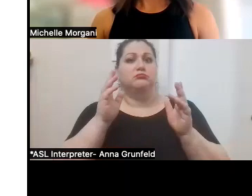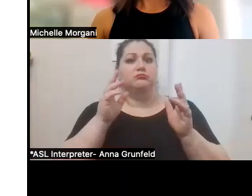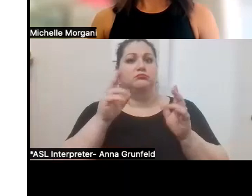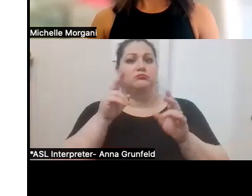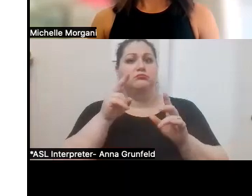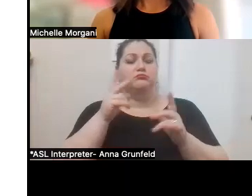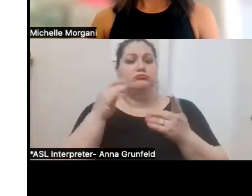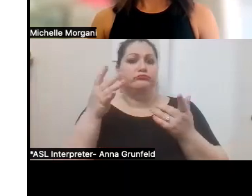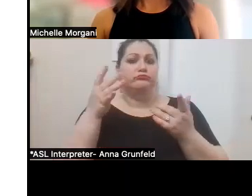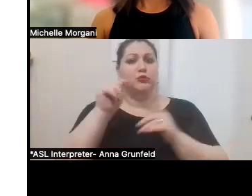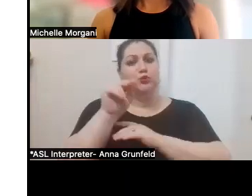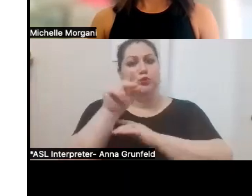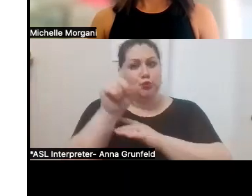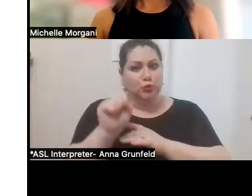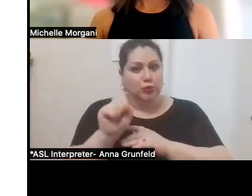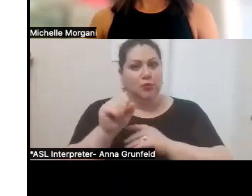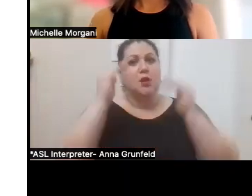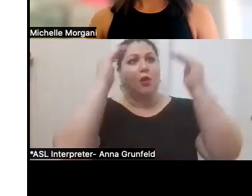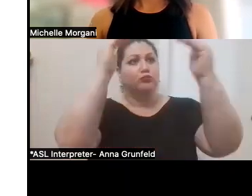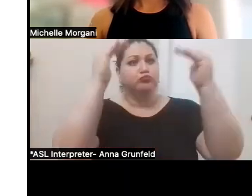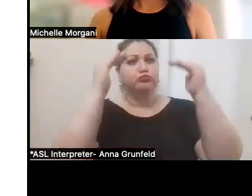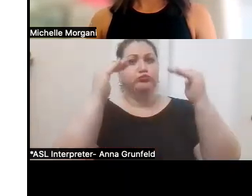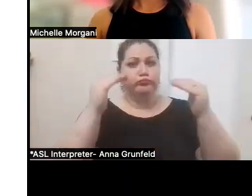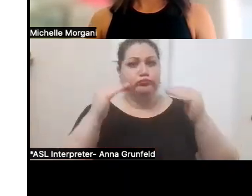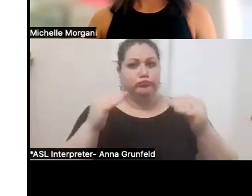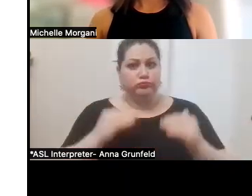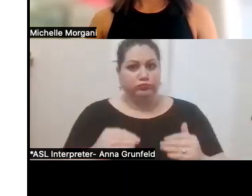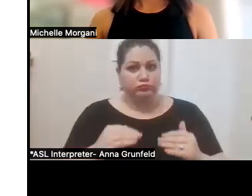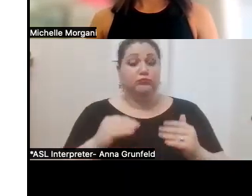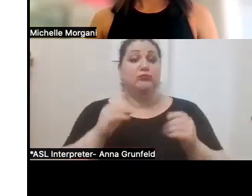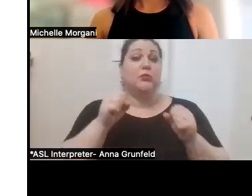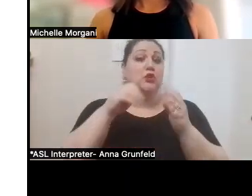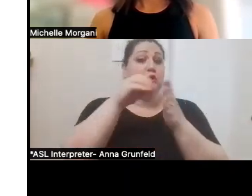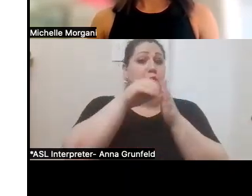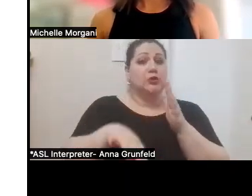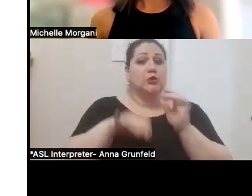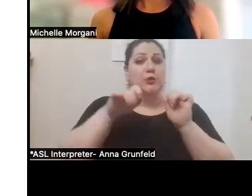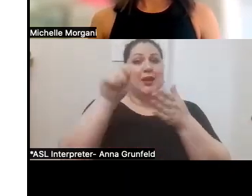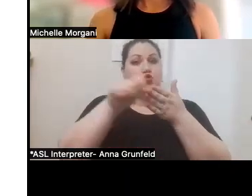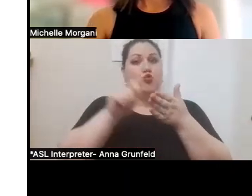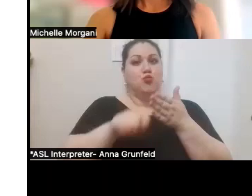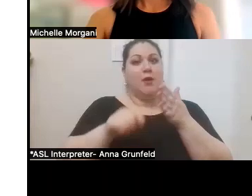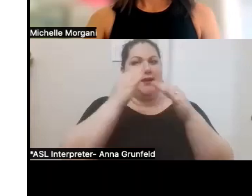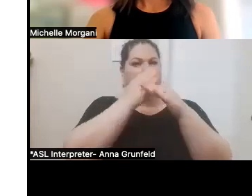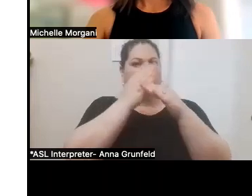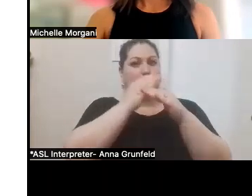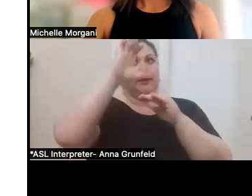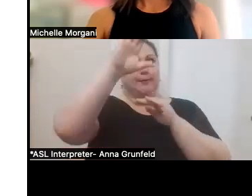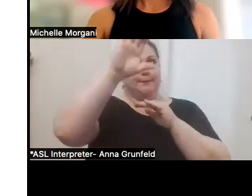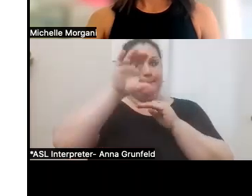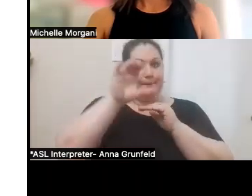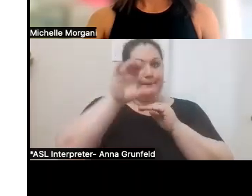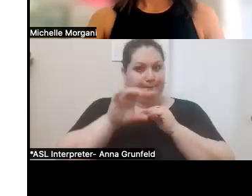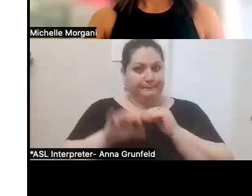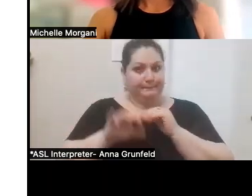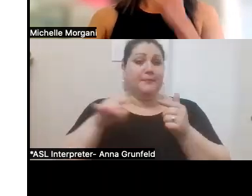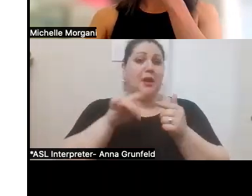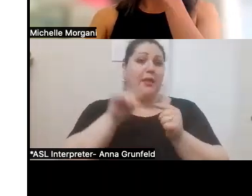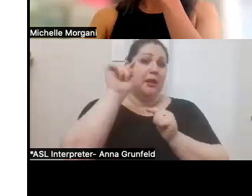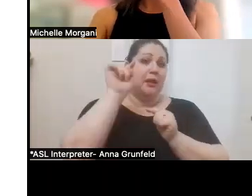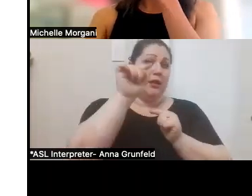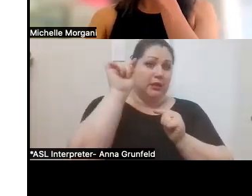that the student, Sonia can write in between and then click where she's writing to hear back the